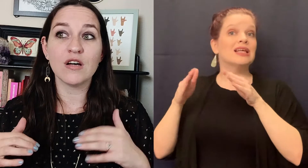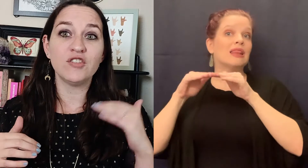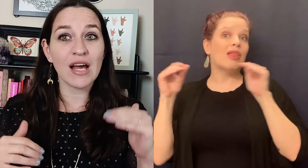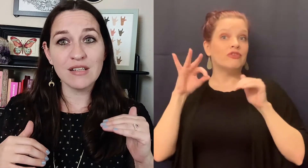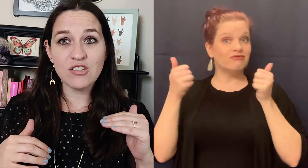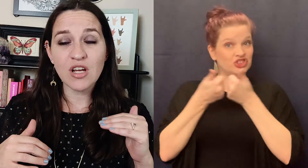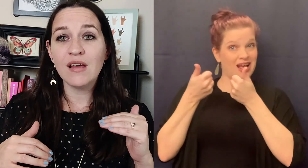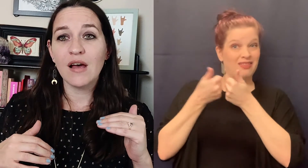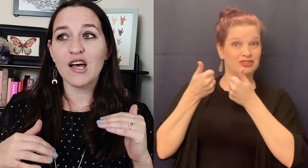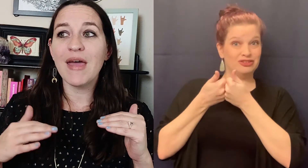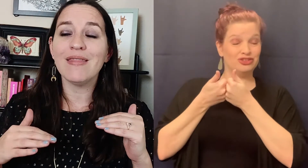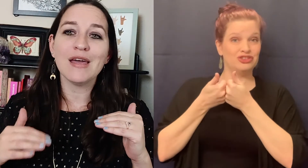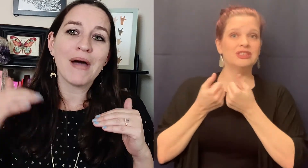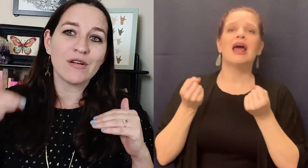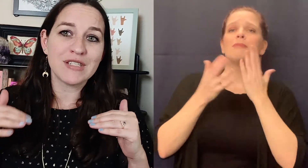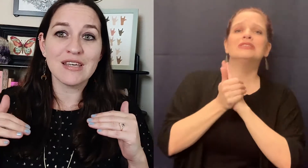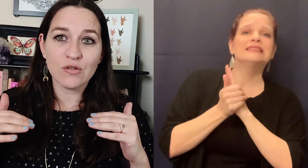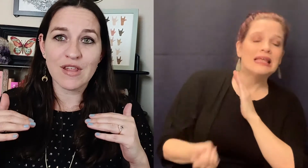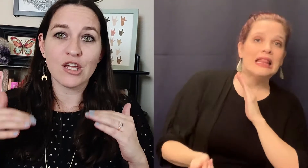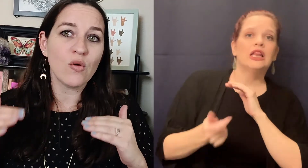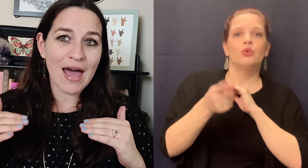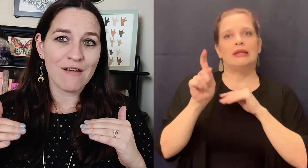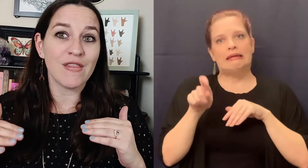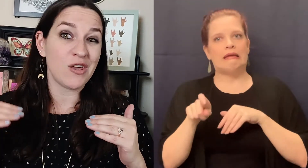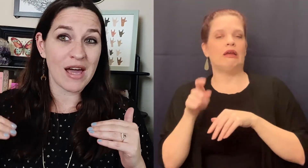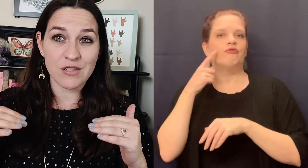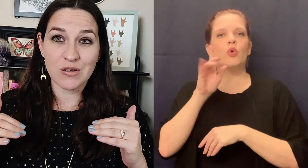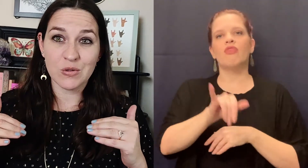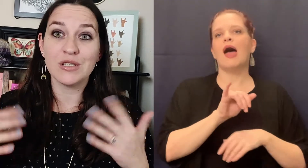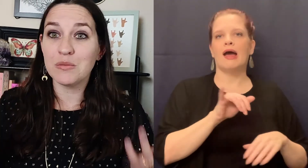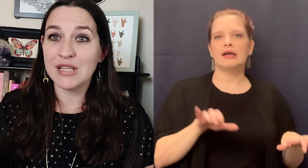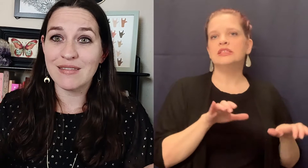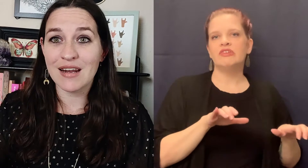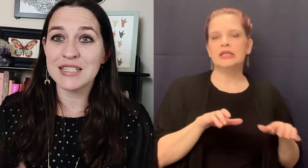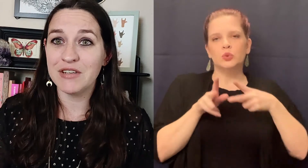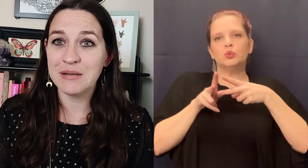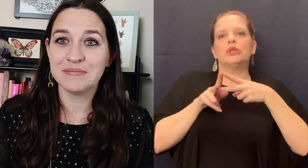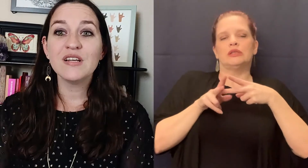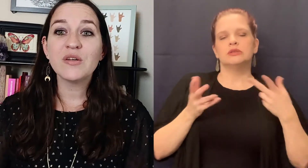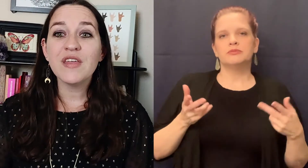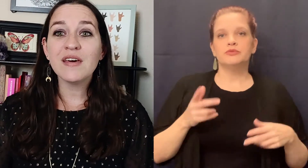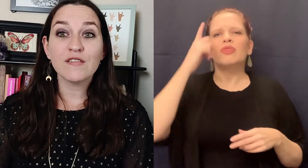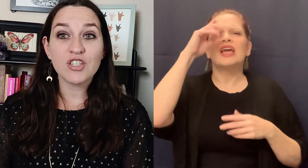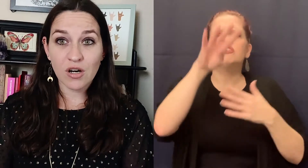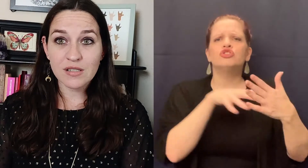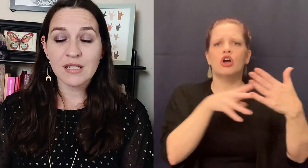of challenge and the amount of skill that you have and that you have to use to complete that activity. So think of a chart...